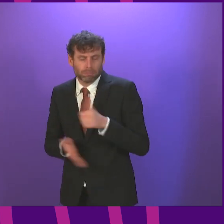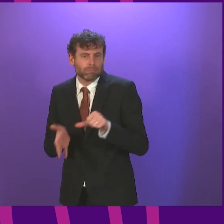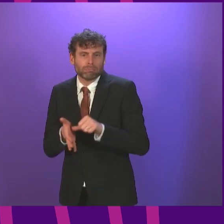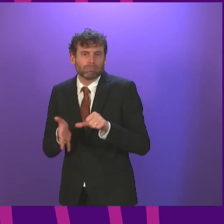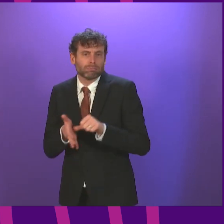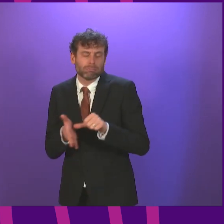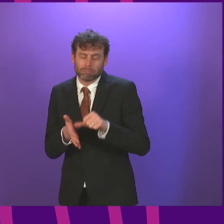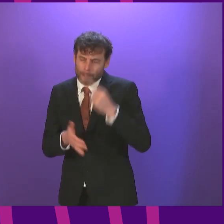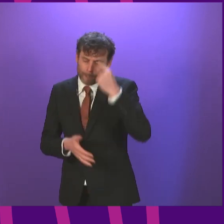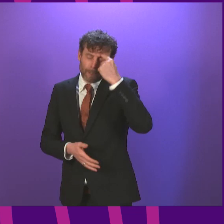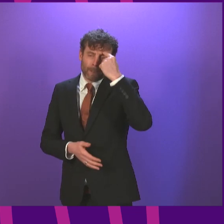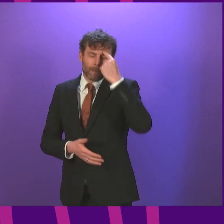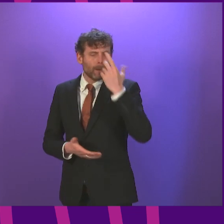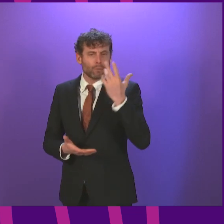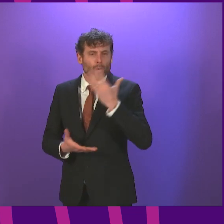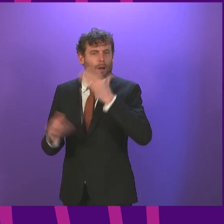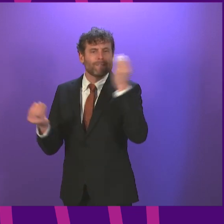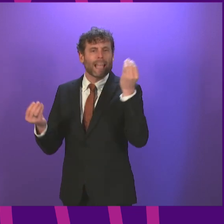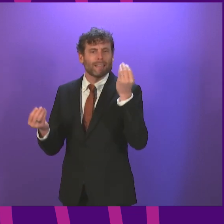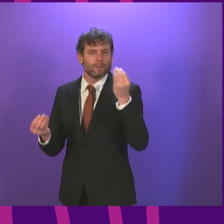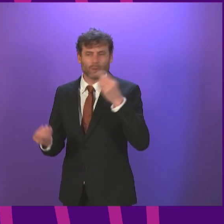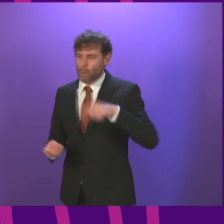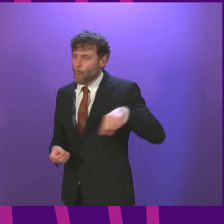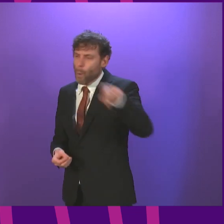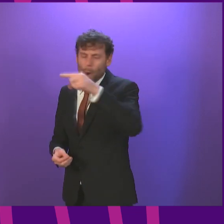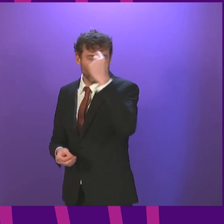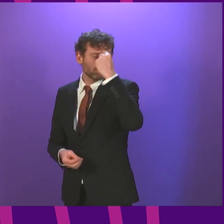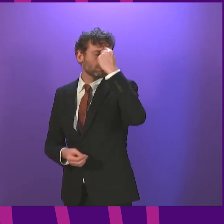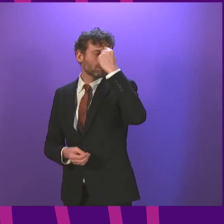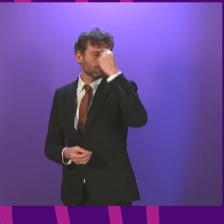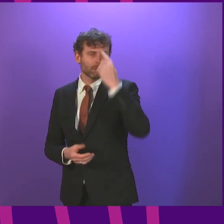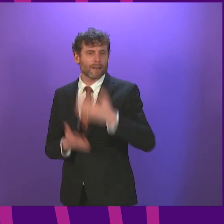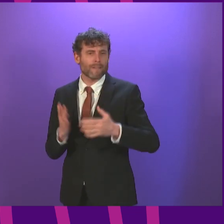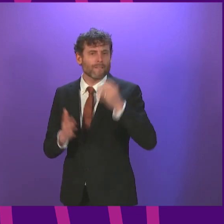and in the hearts of people across Scotland, and my thoughts are very much with everybody